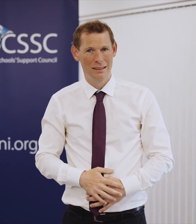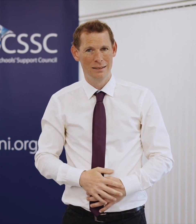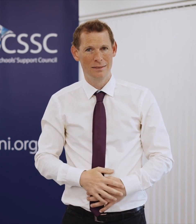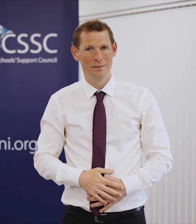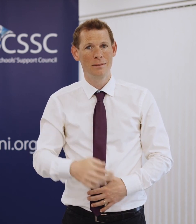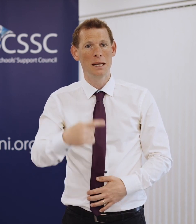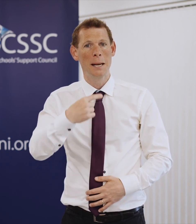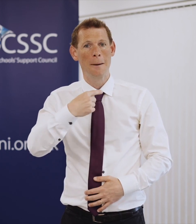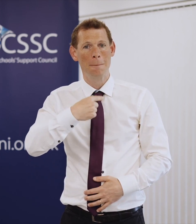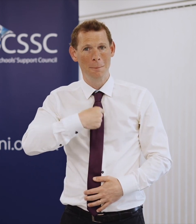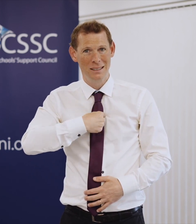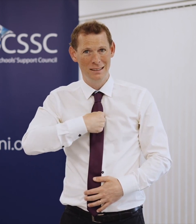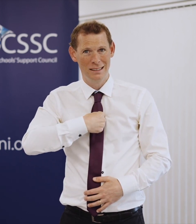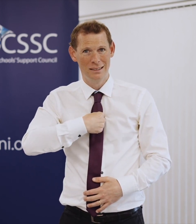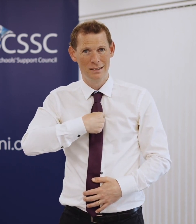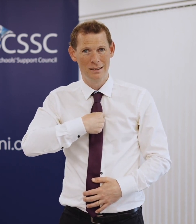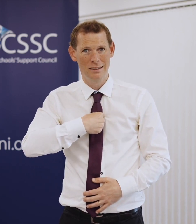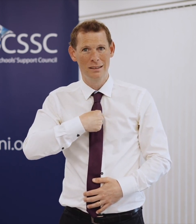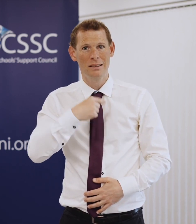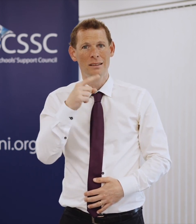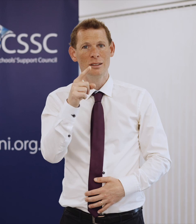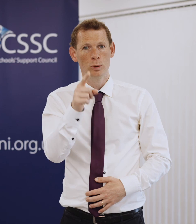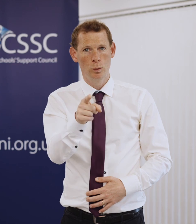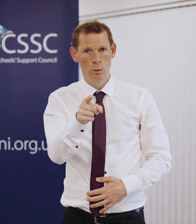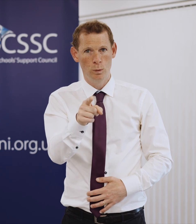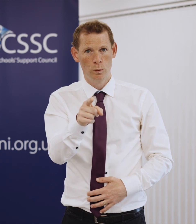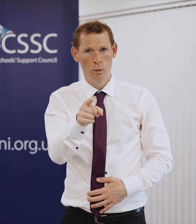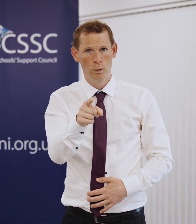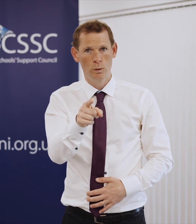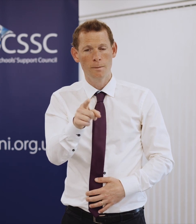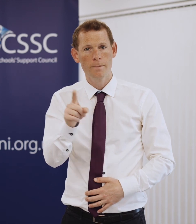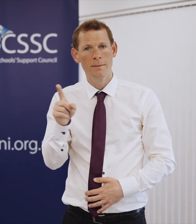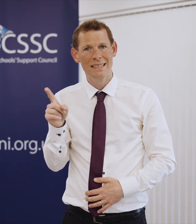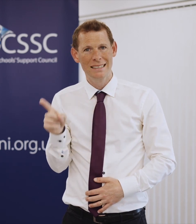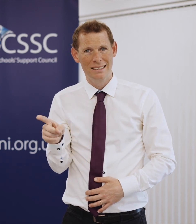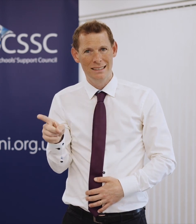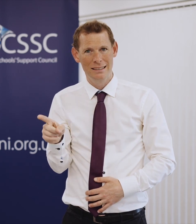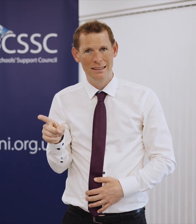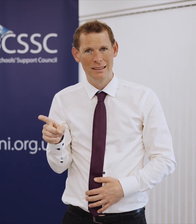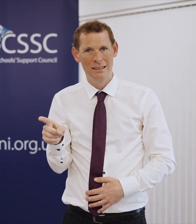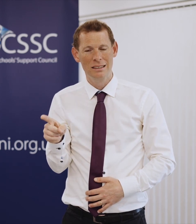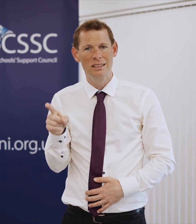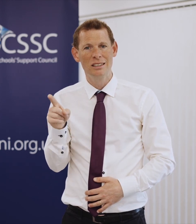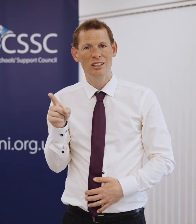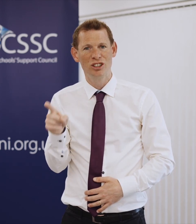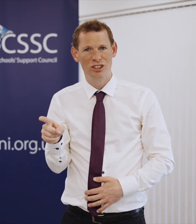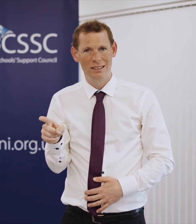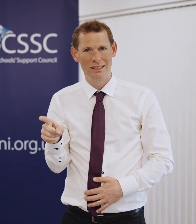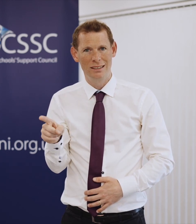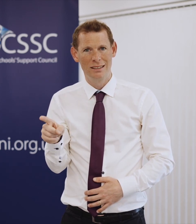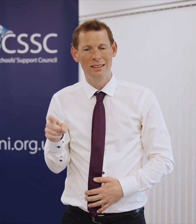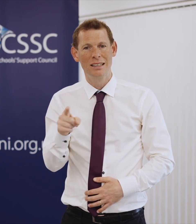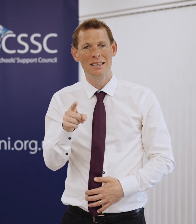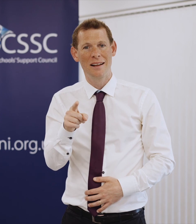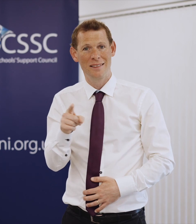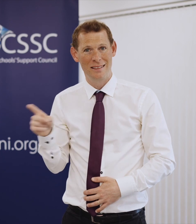Okay, so let's do that again, so: me, you, he, she, and they.